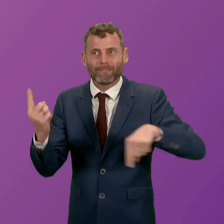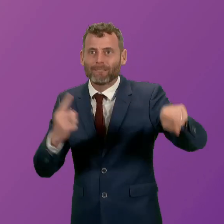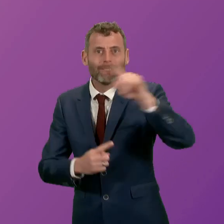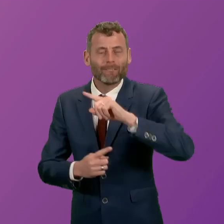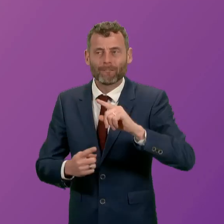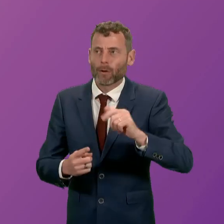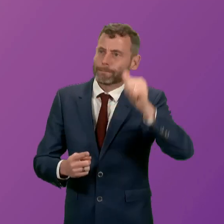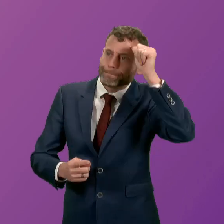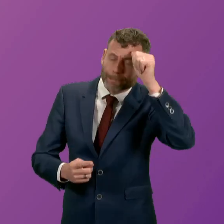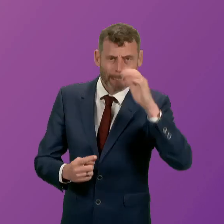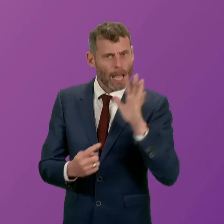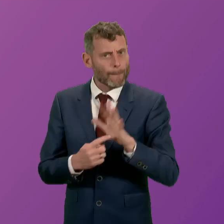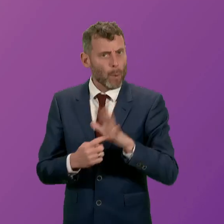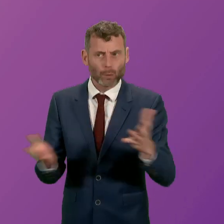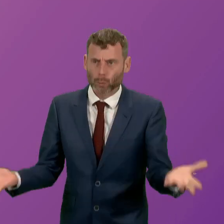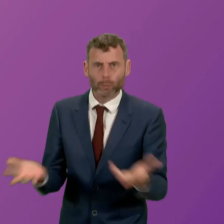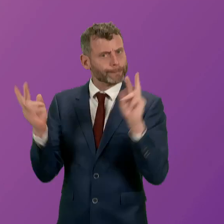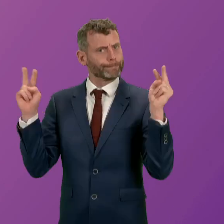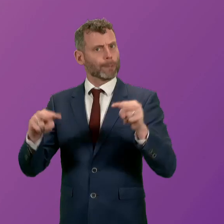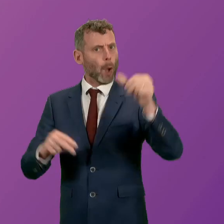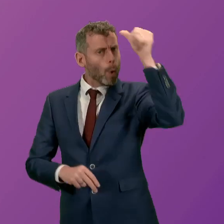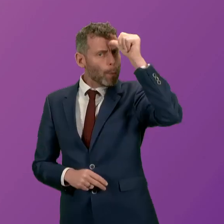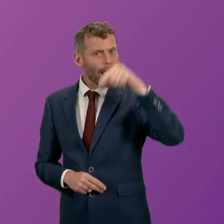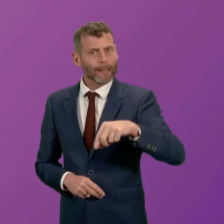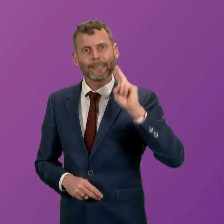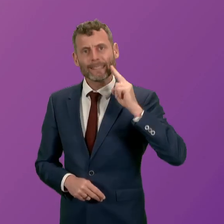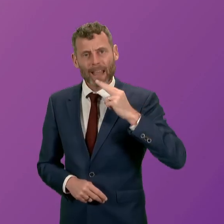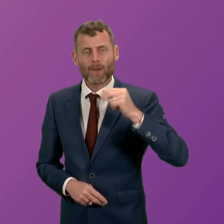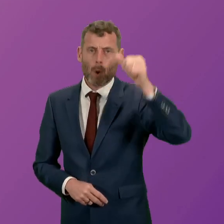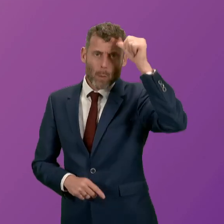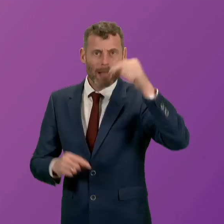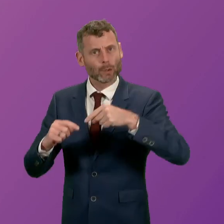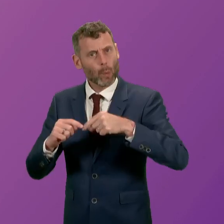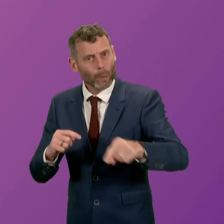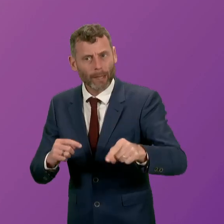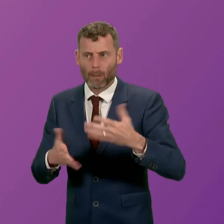highlight the importance of deaf awareness week to increasing understanding of deaf